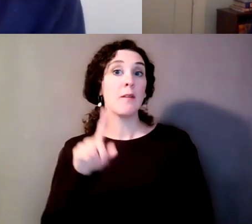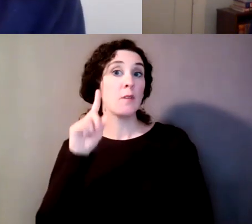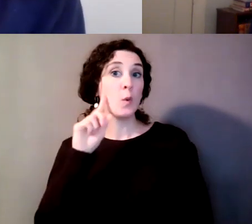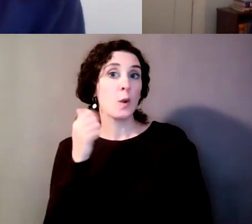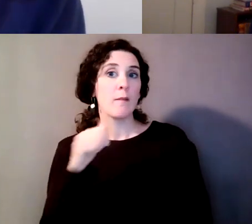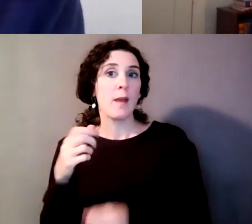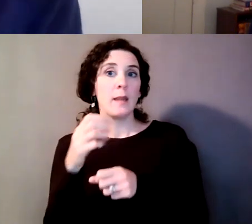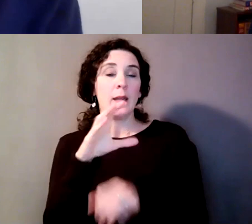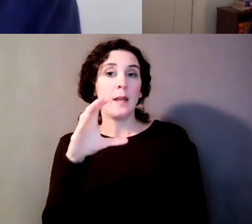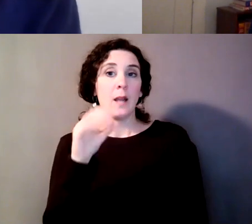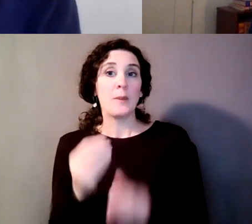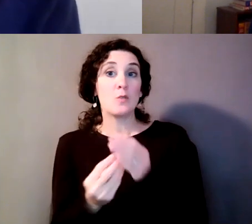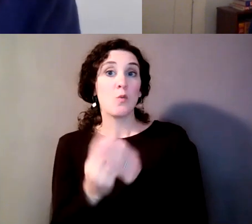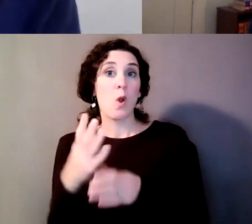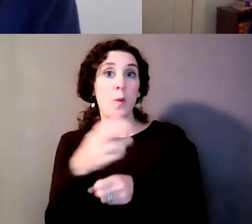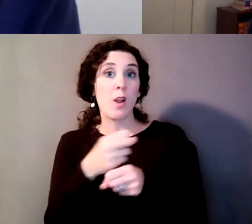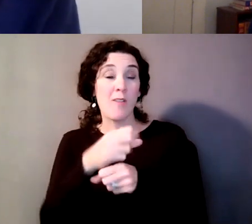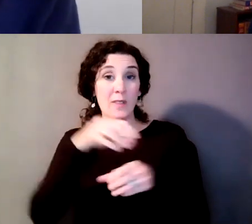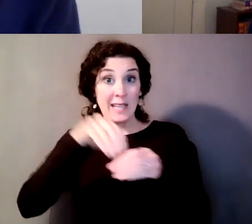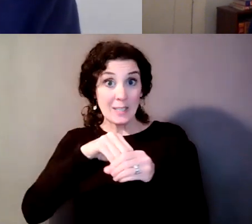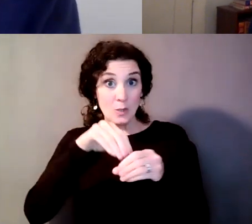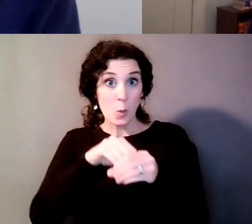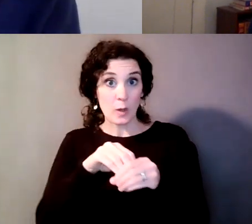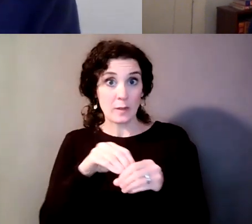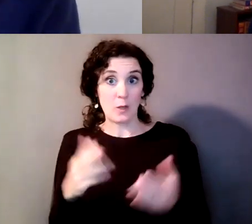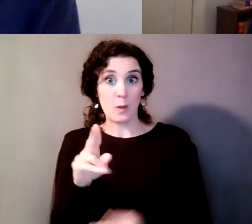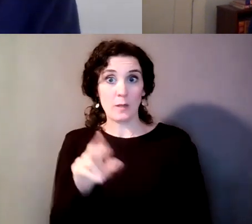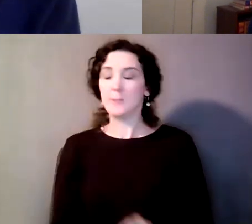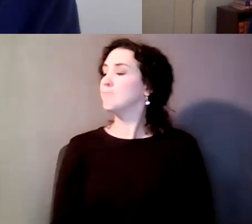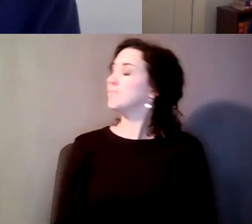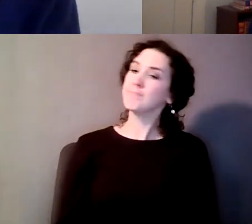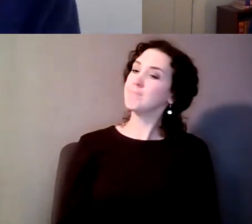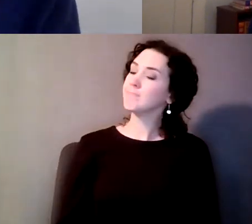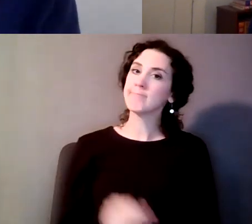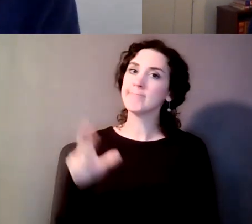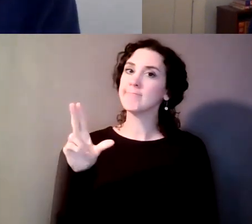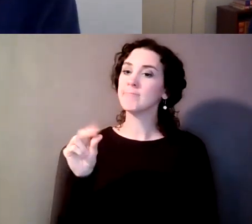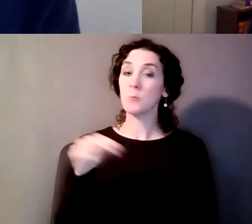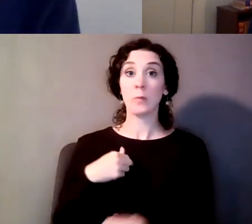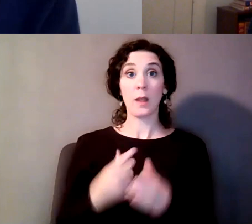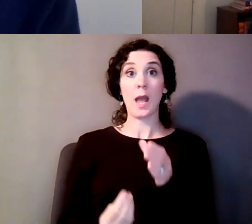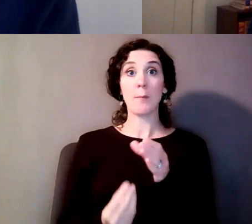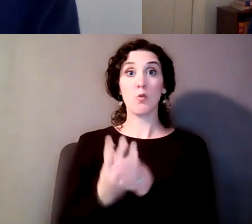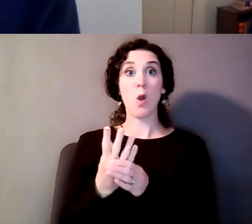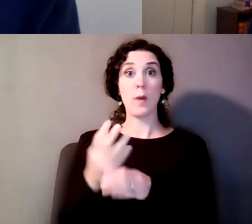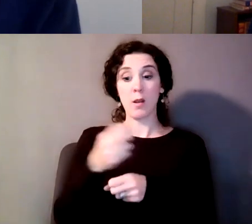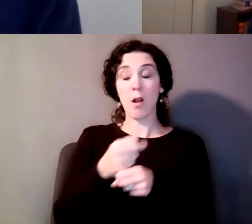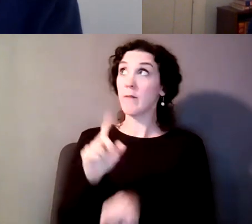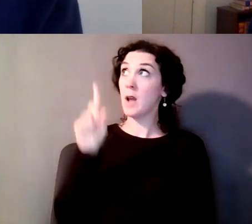coffee indoors in the United States. I have not. I am growing coffee upstairs in my house,